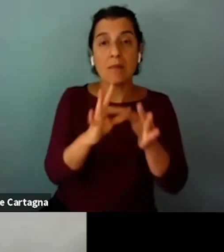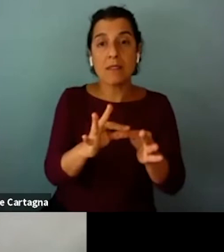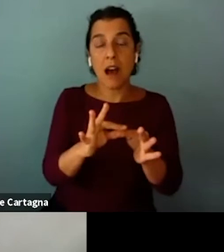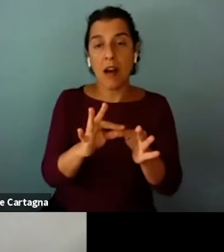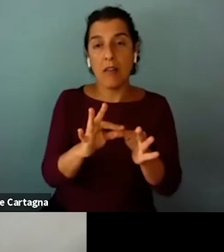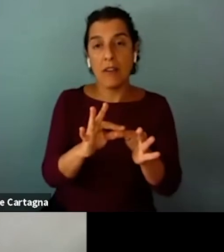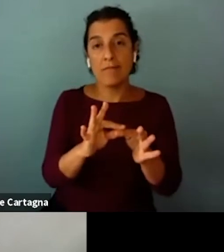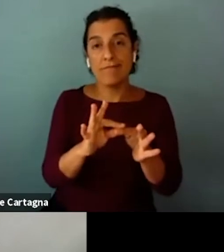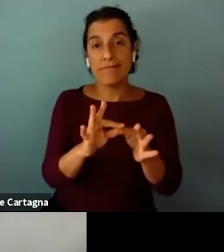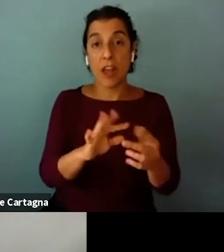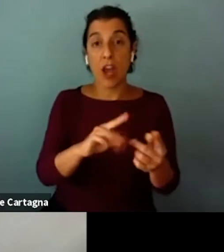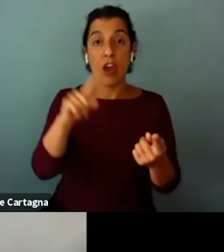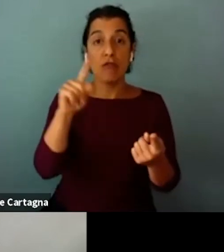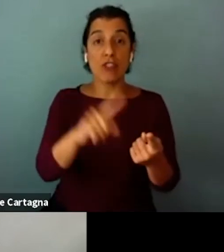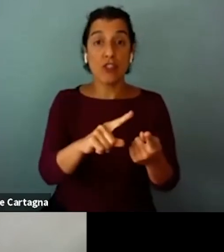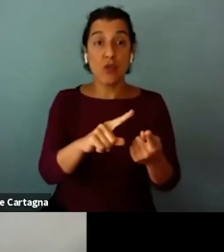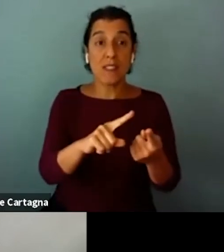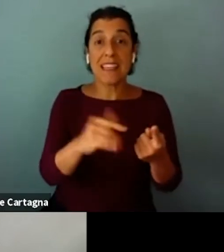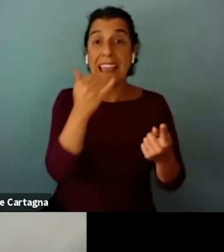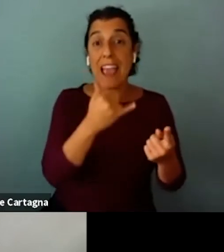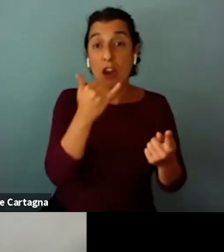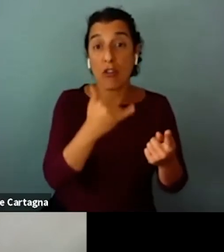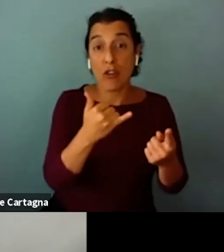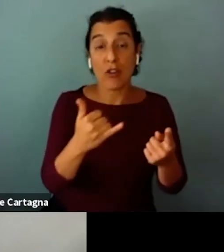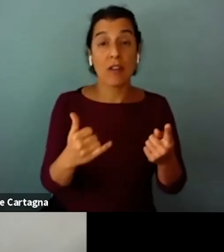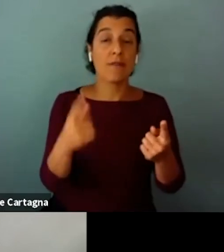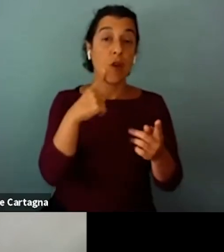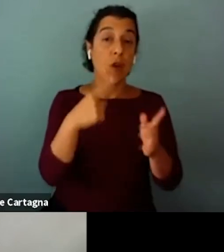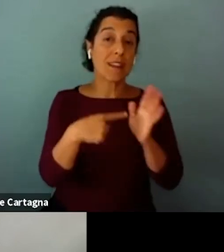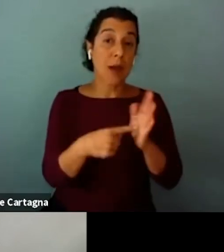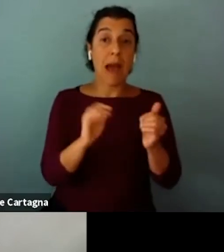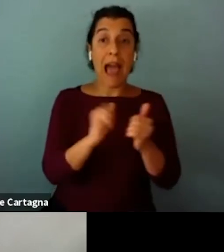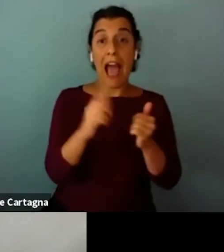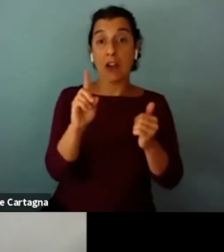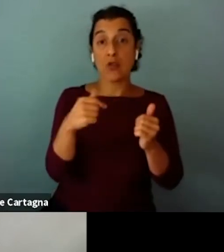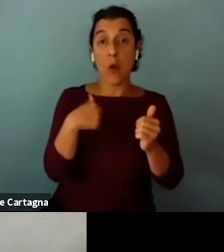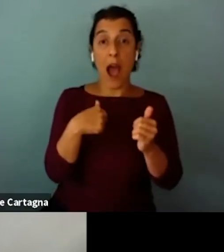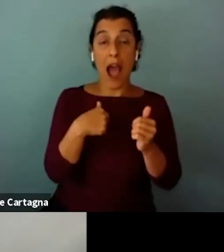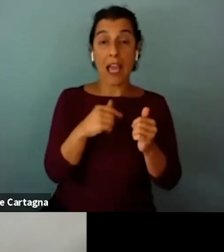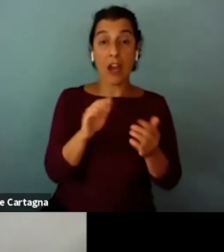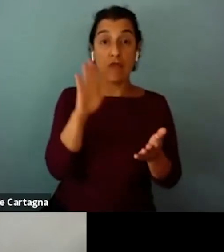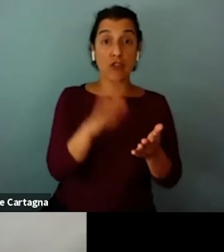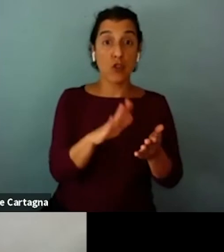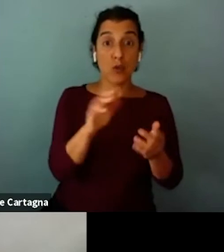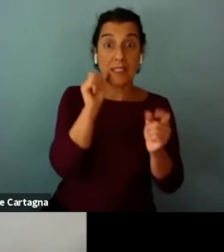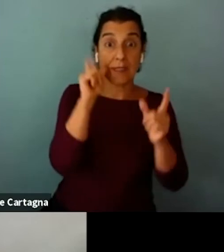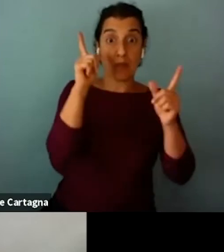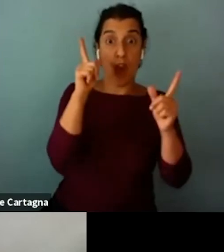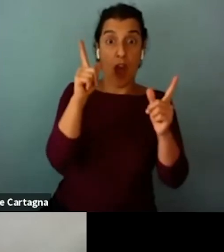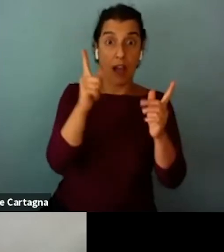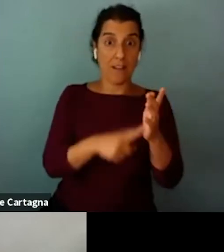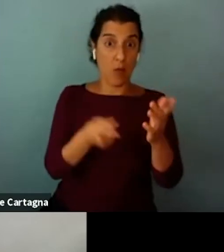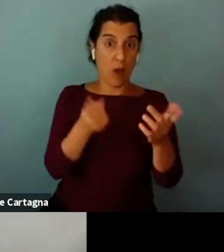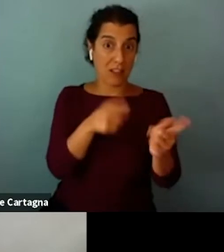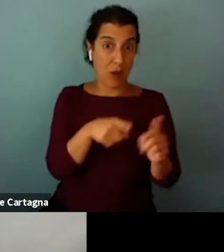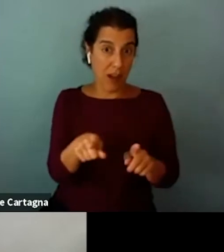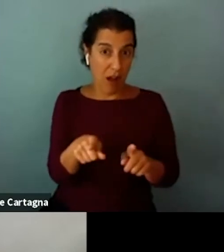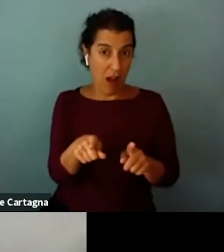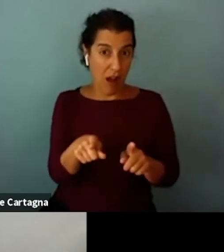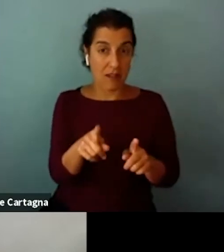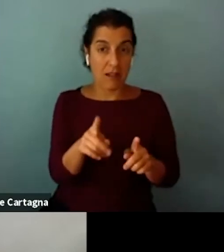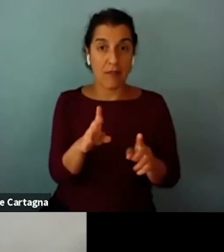reducing error so for example how do i reduce the surprise of of what's going on um so so you can